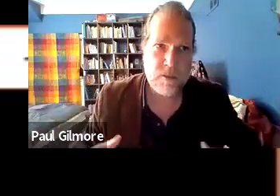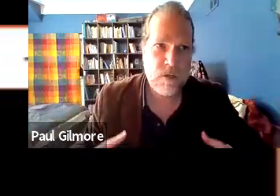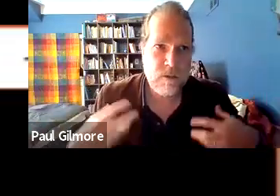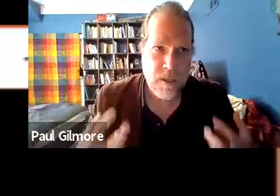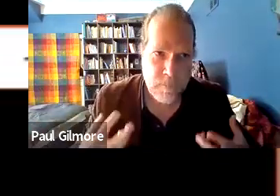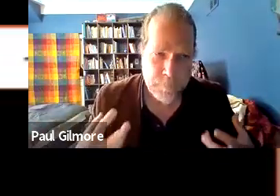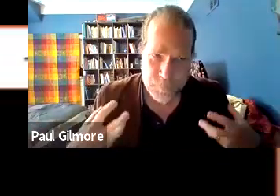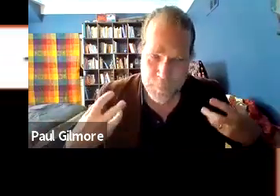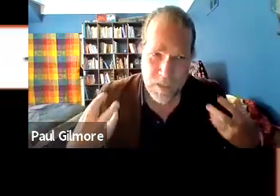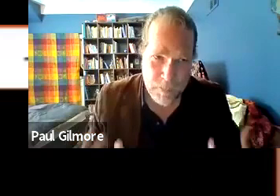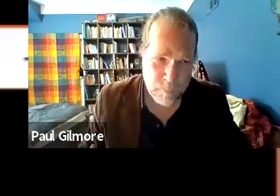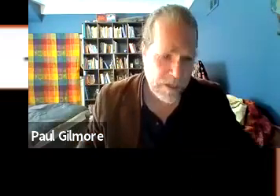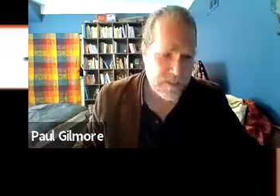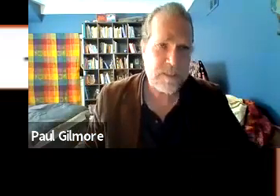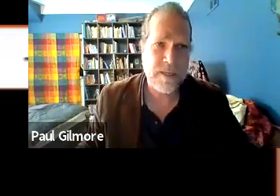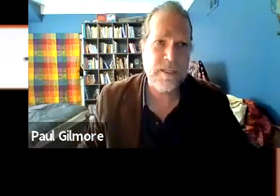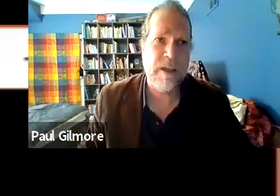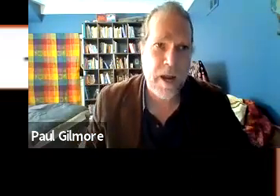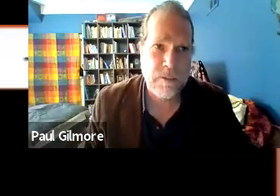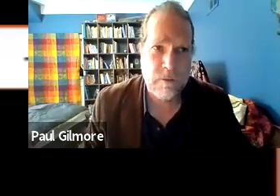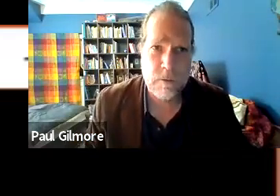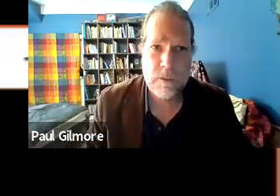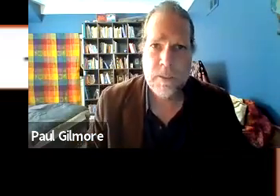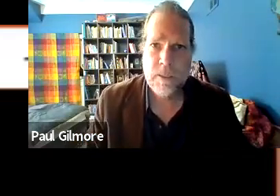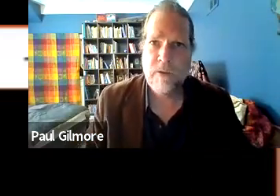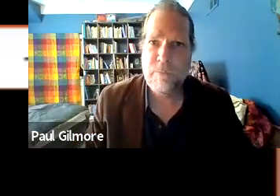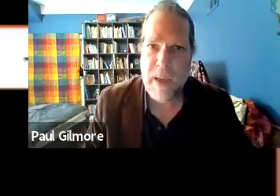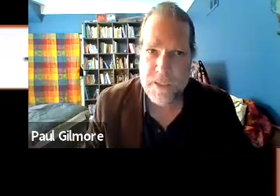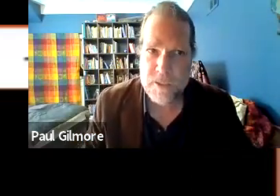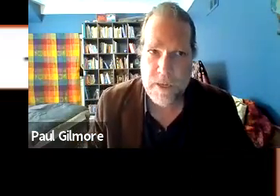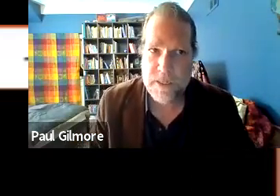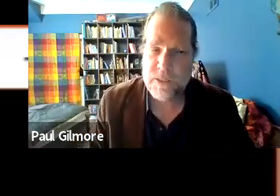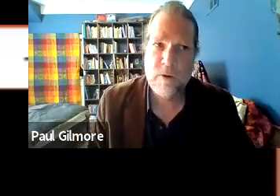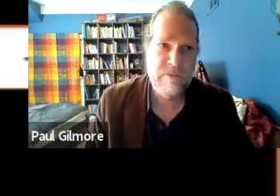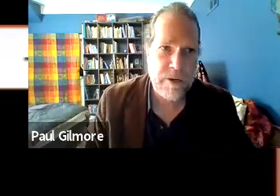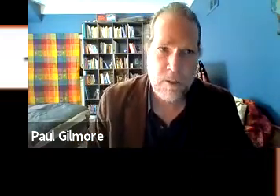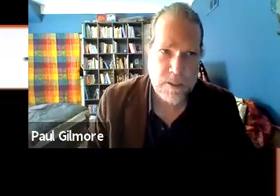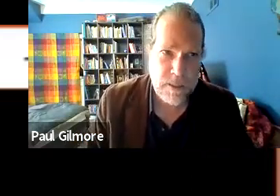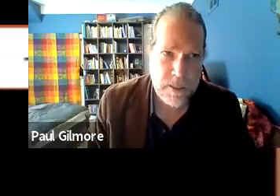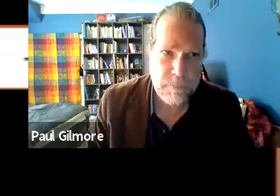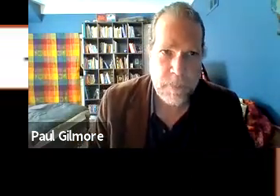country, they embrace this idea of Heron, Volk, of master race for a very long time.